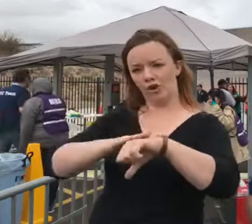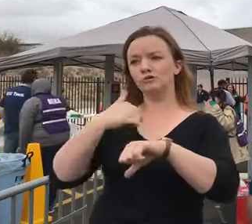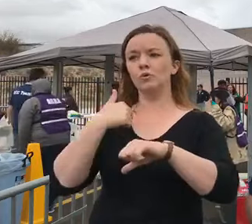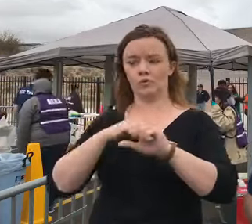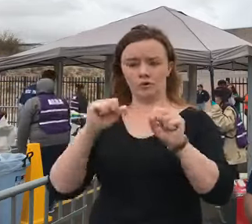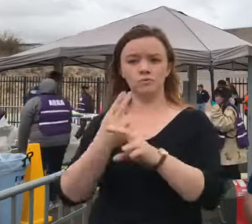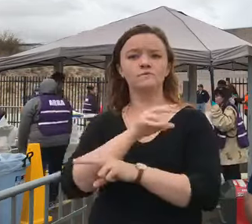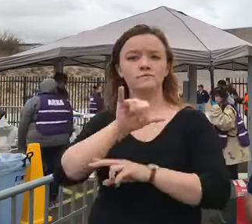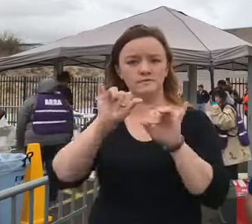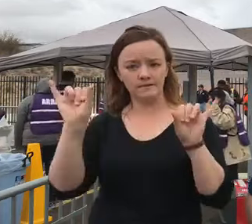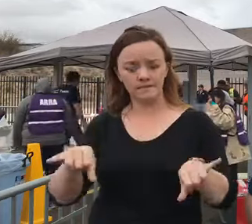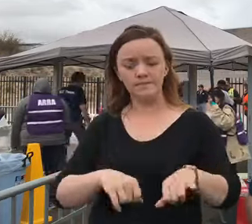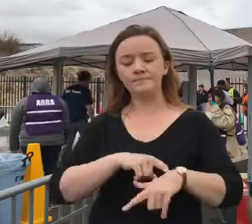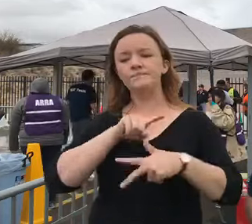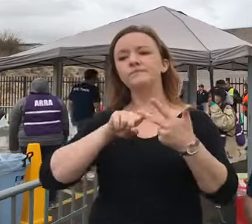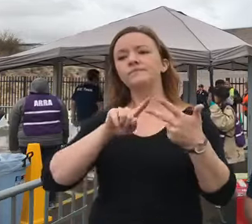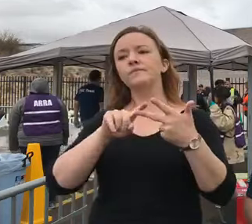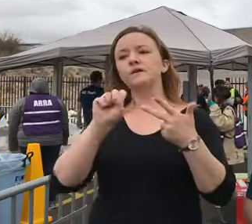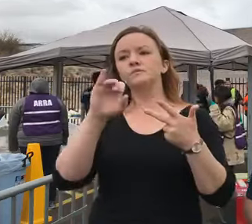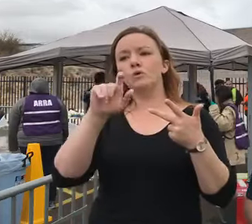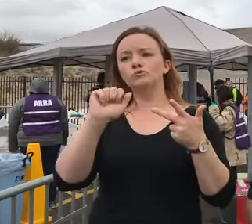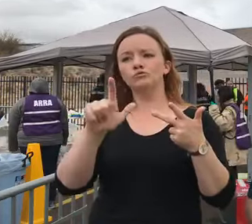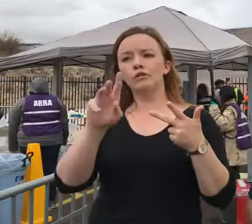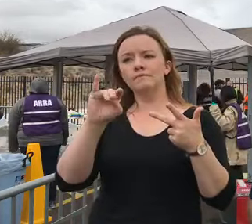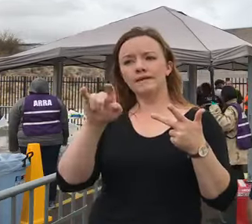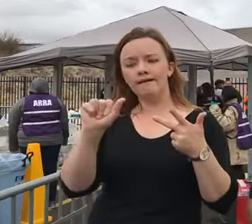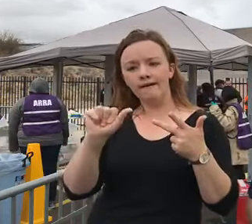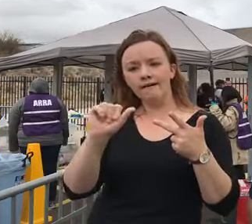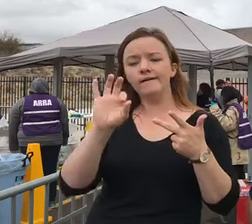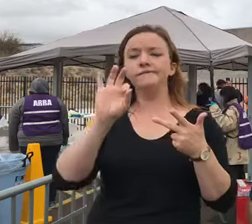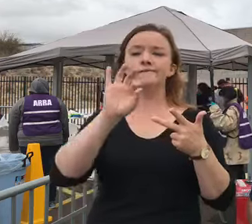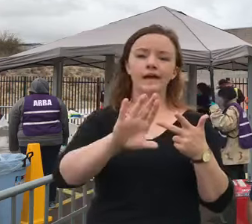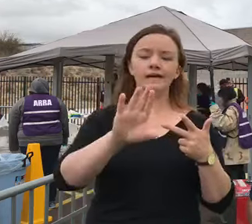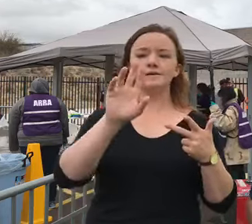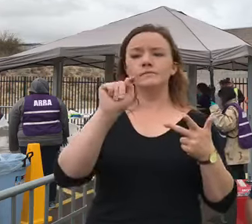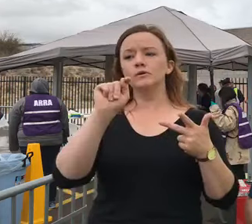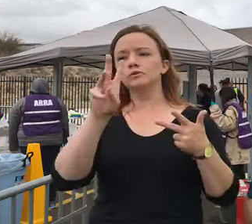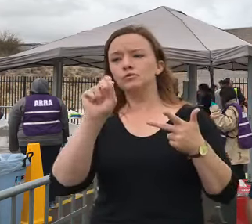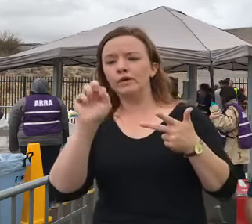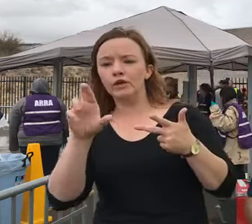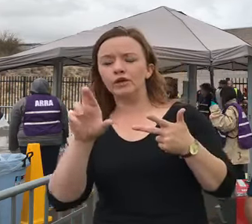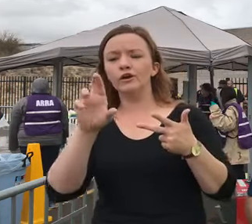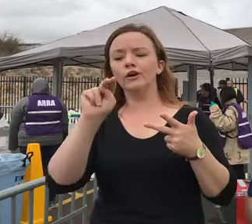We use social media so Facebook Twitter Nextdoor. If you use any of those,